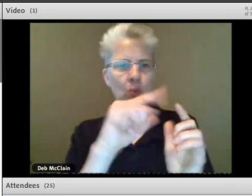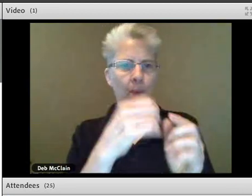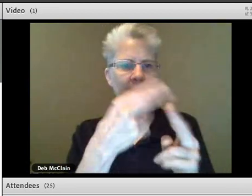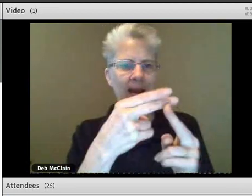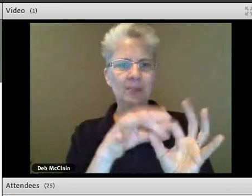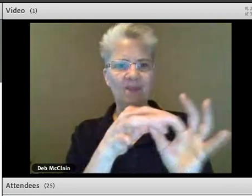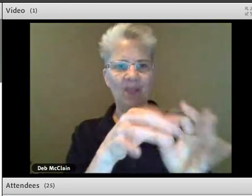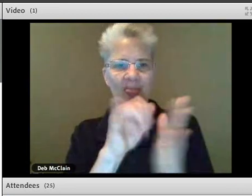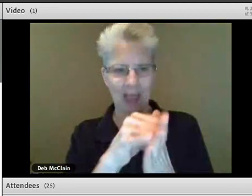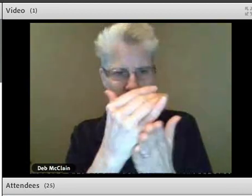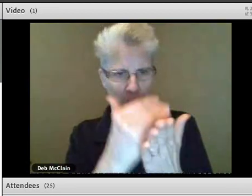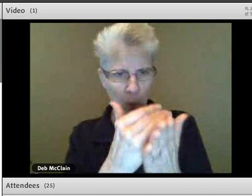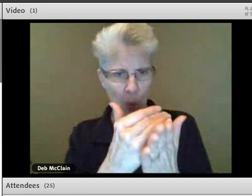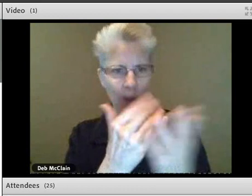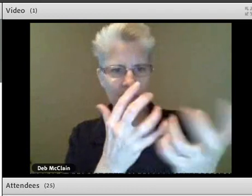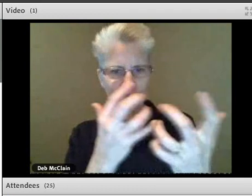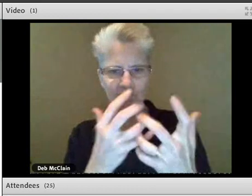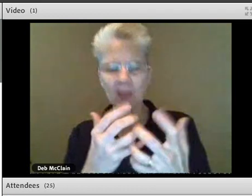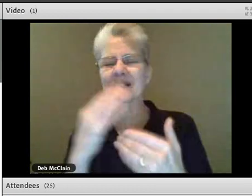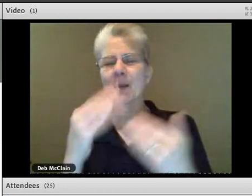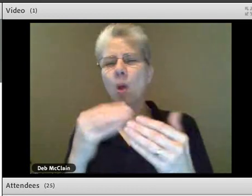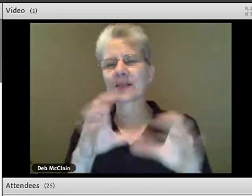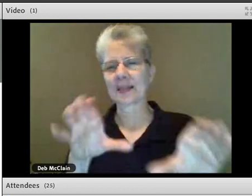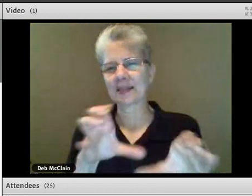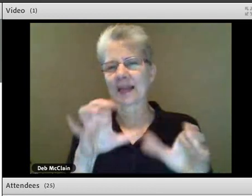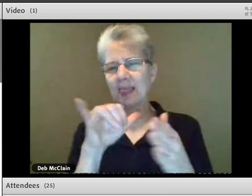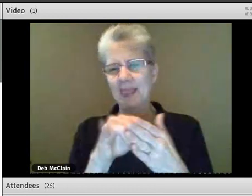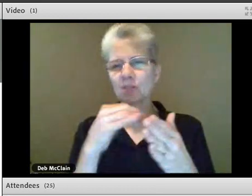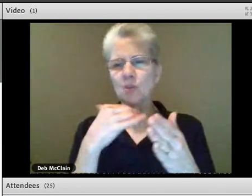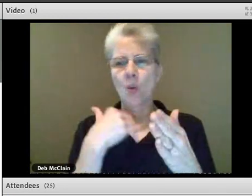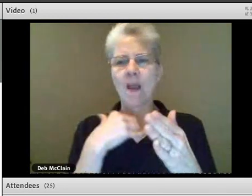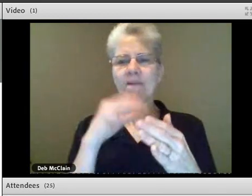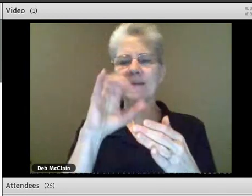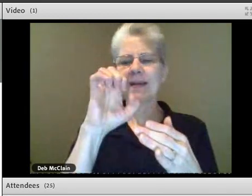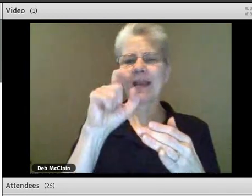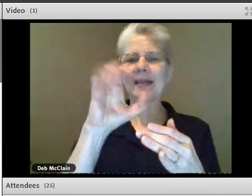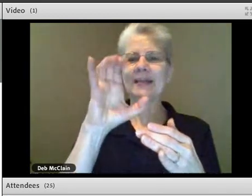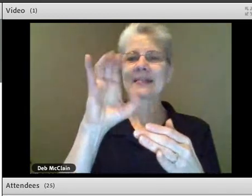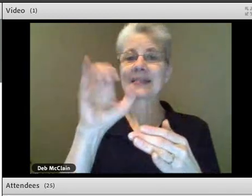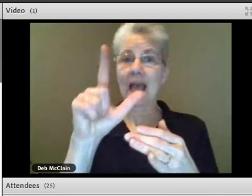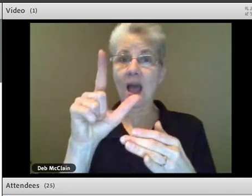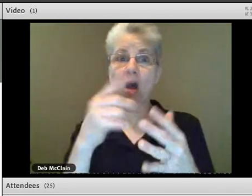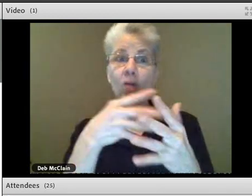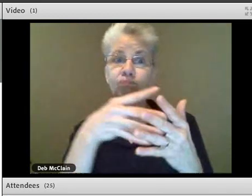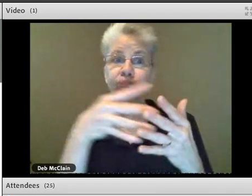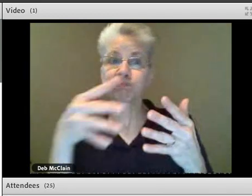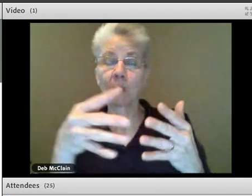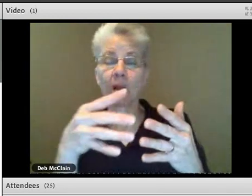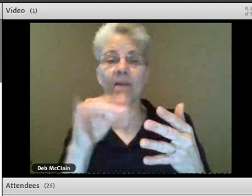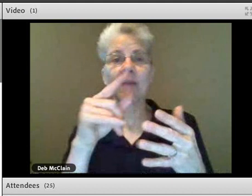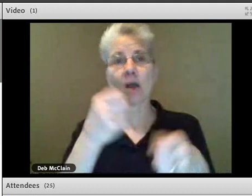and it's usually a process that does it, so you have an Excel file, if you will, that has a name and a course, and then you upload it.